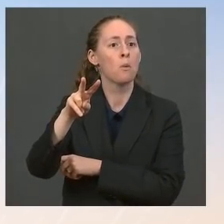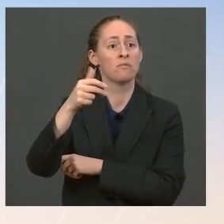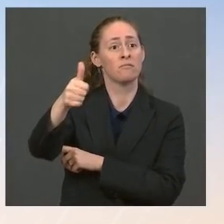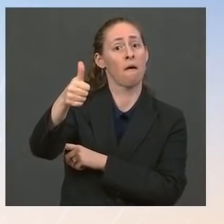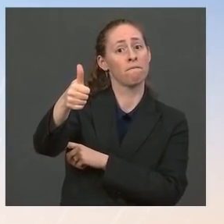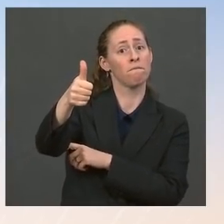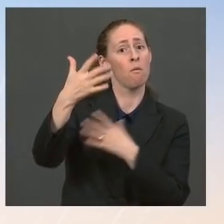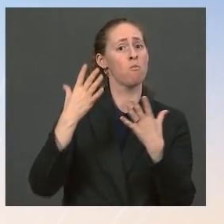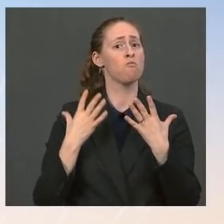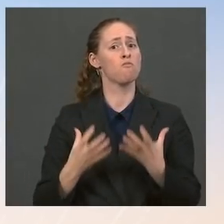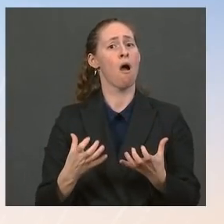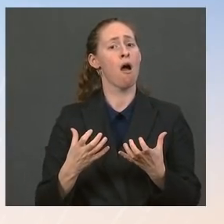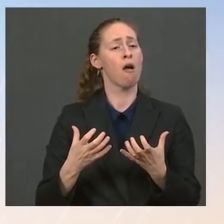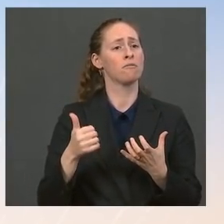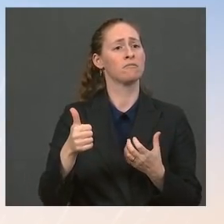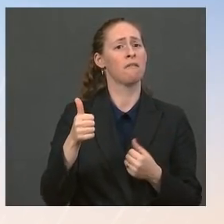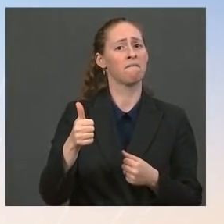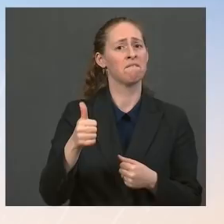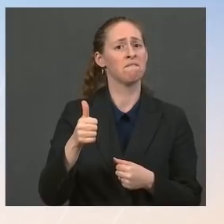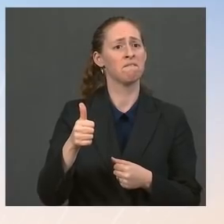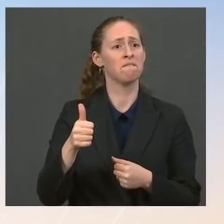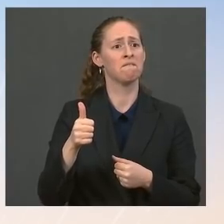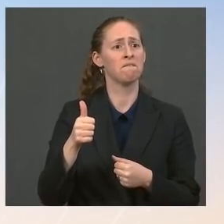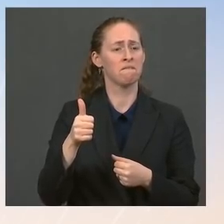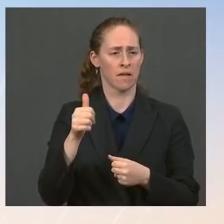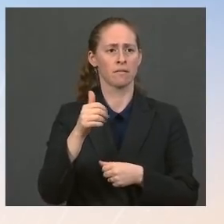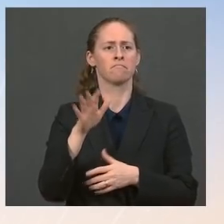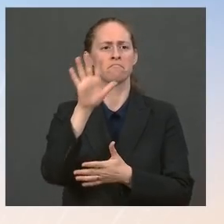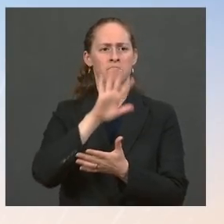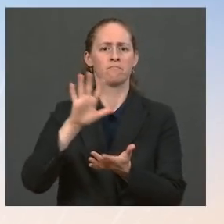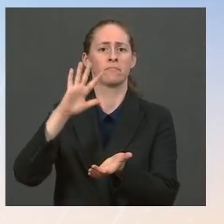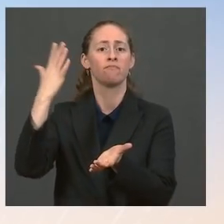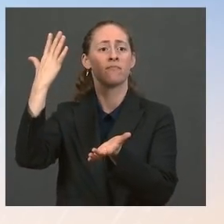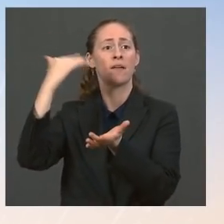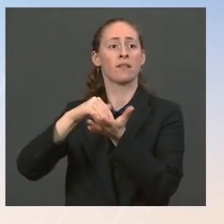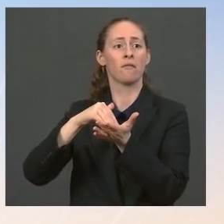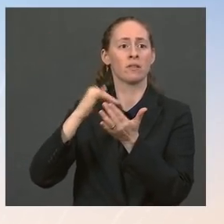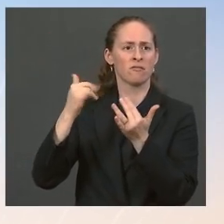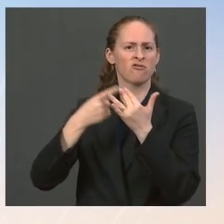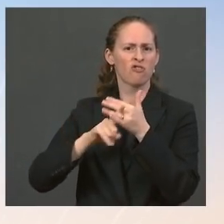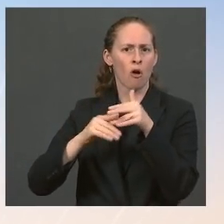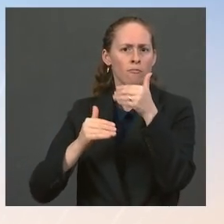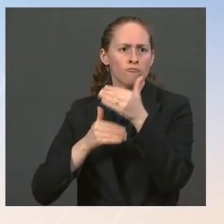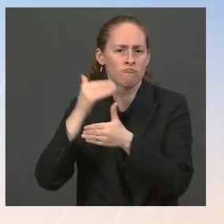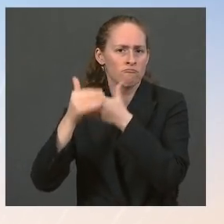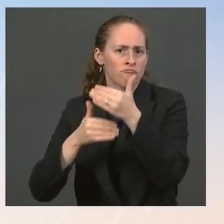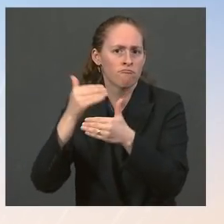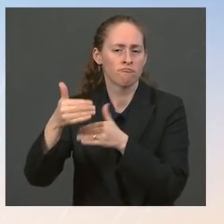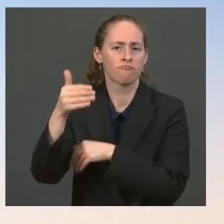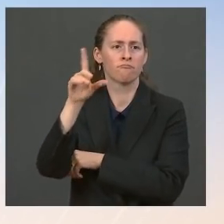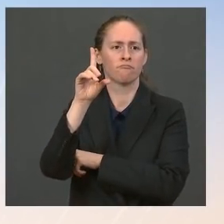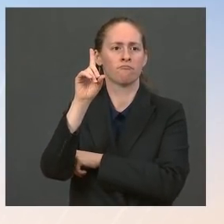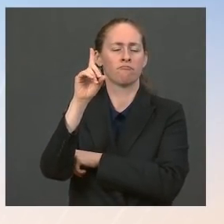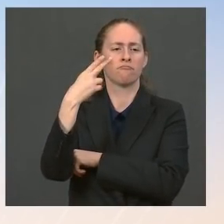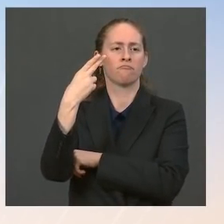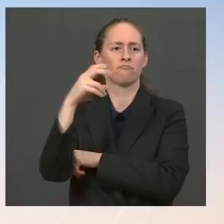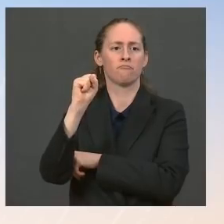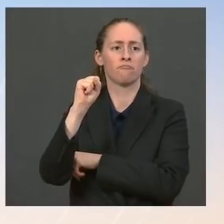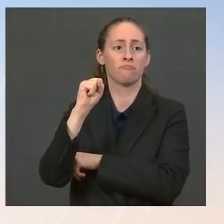and just over 5,000 are being processed by DHS to determine whether they will be expelled or placed